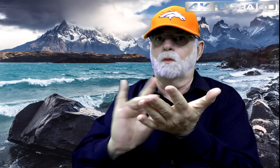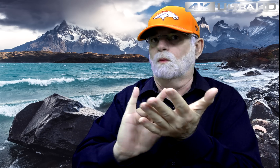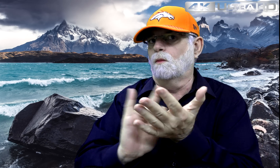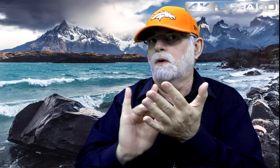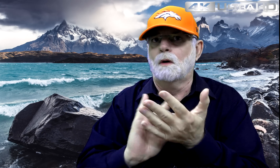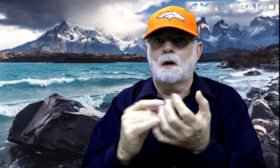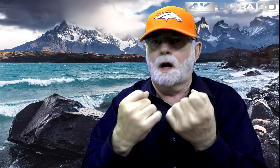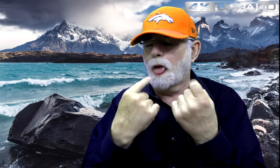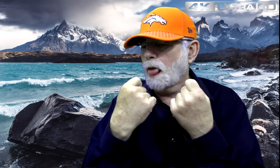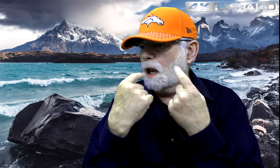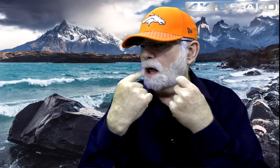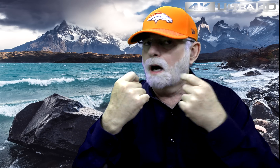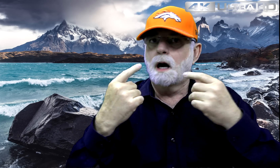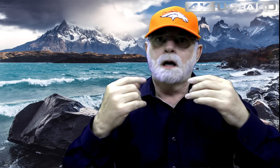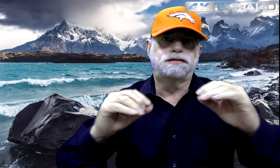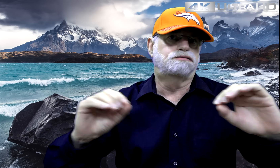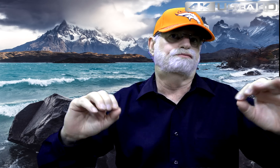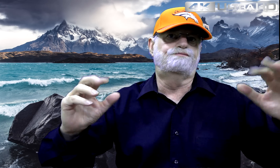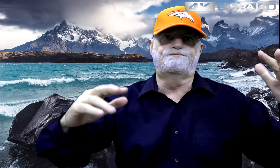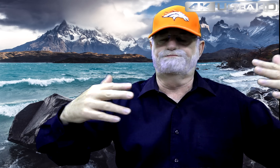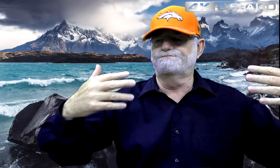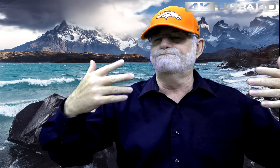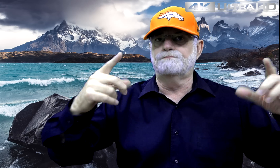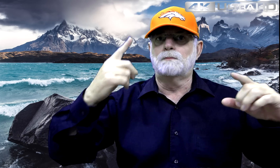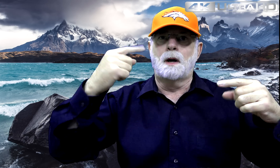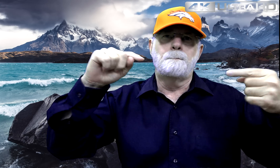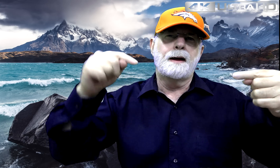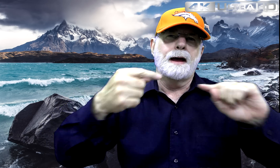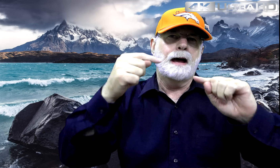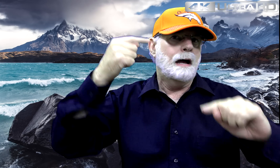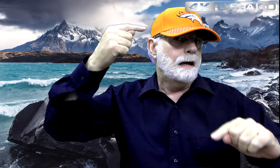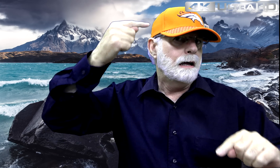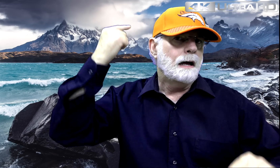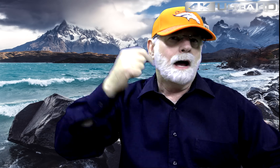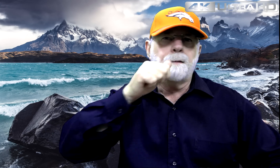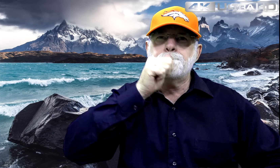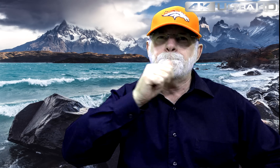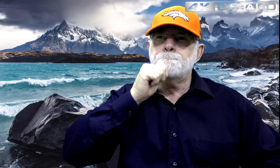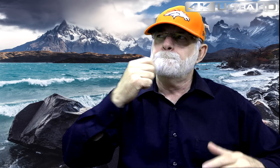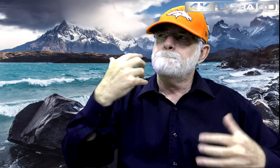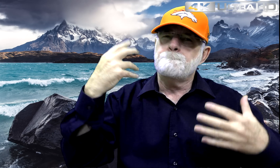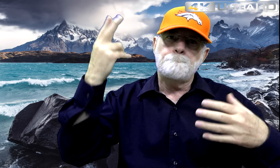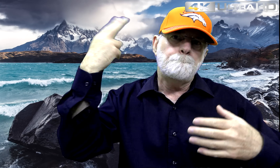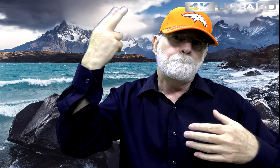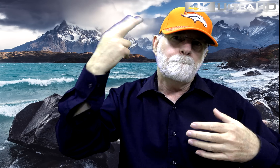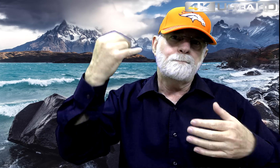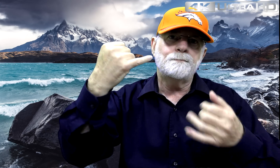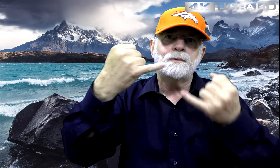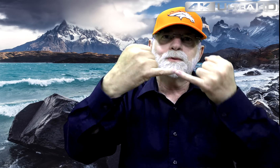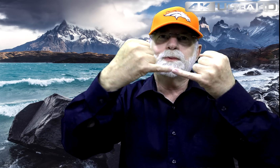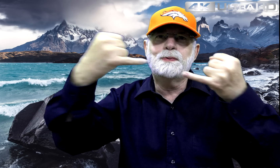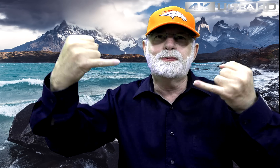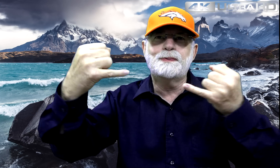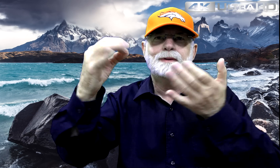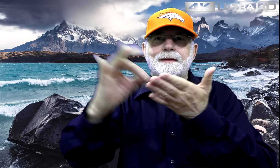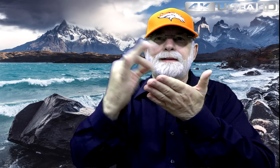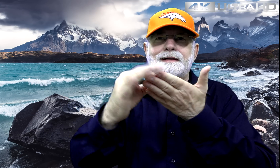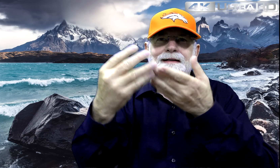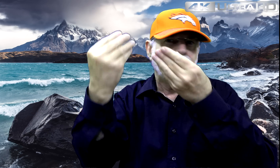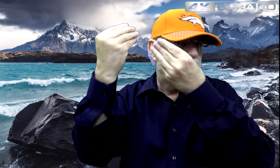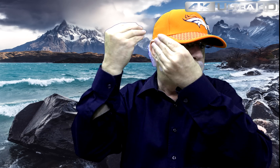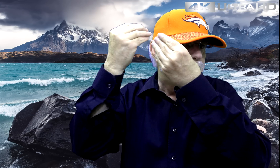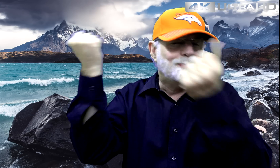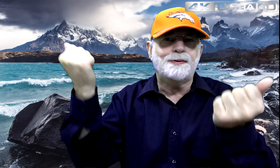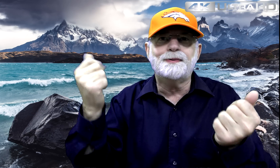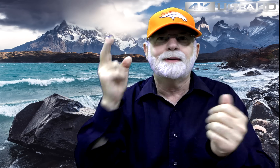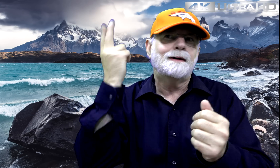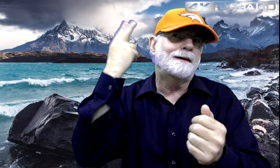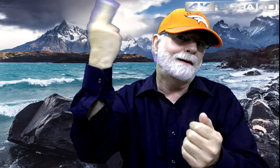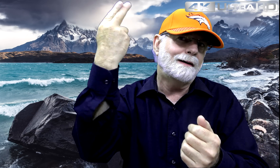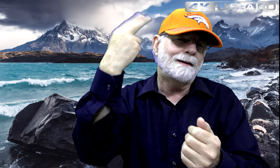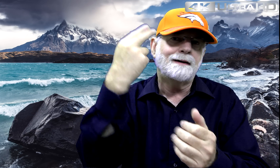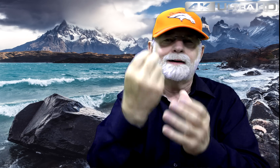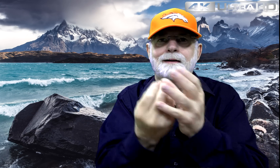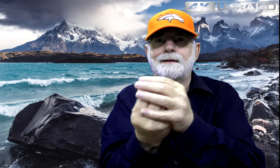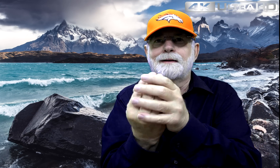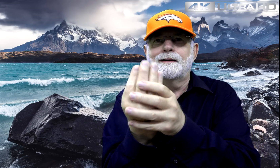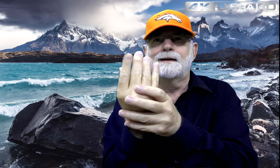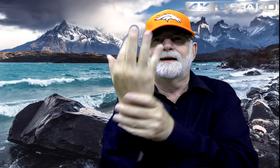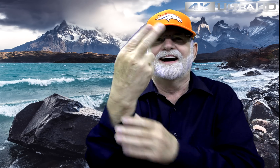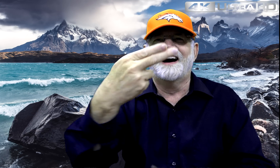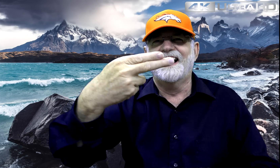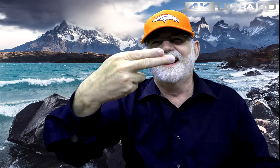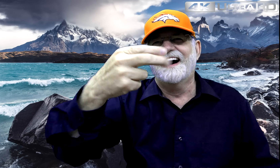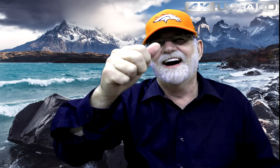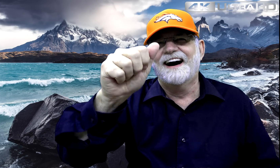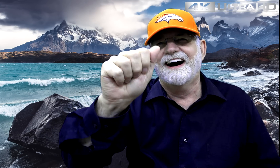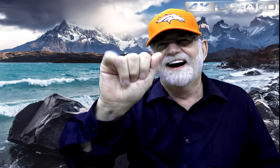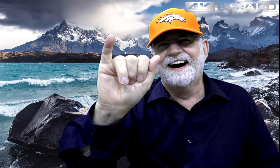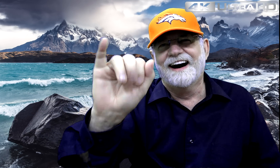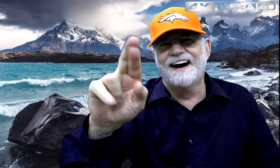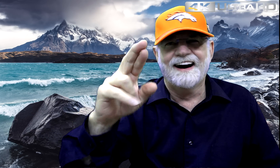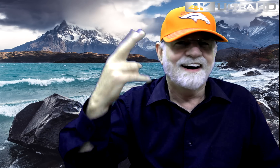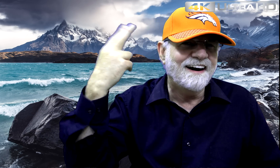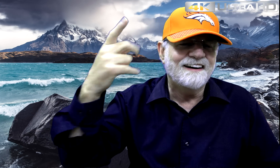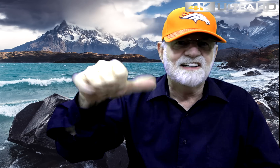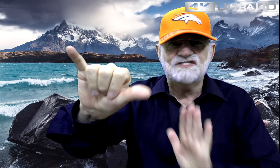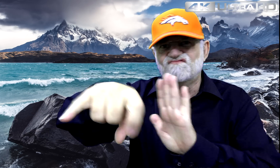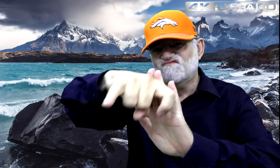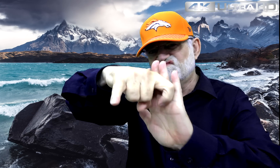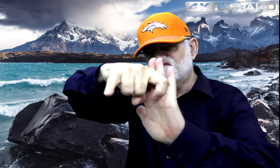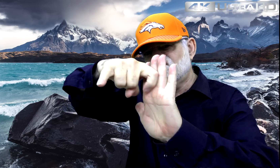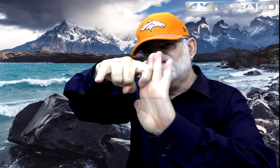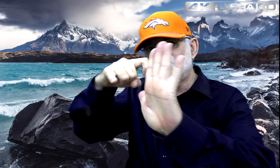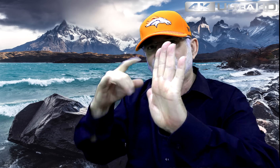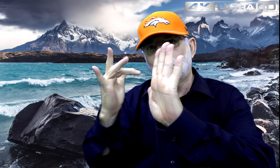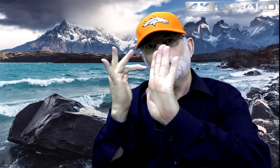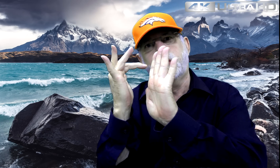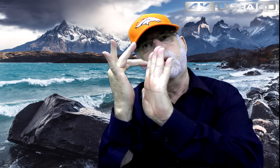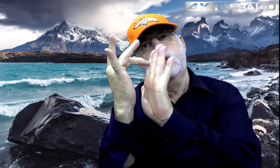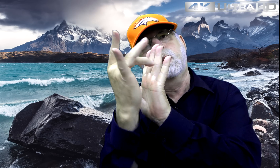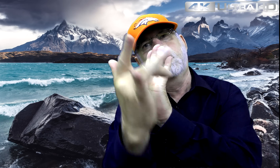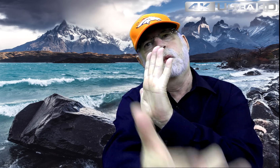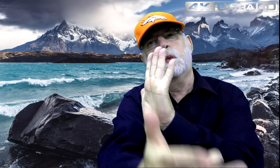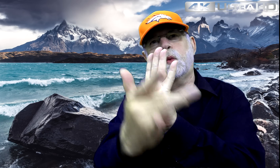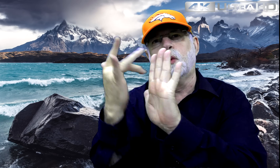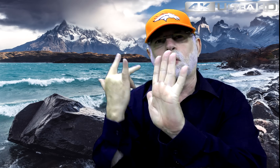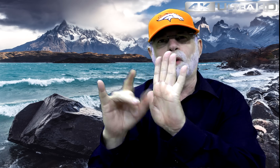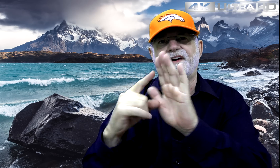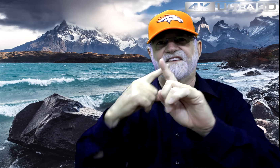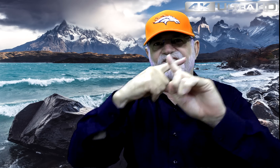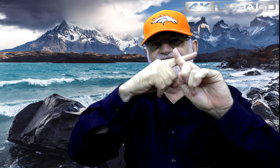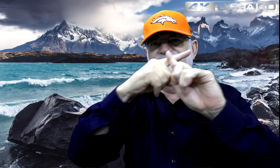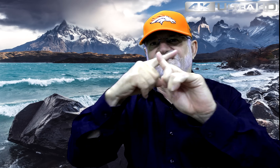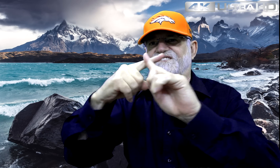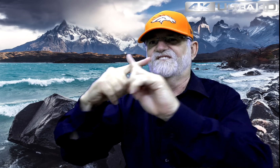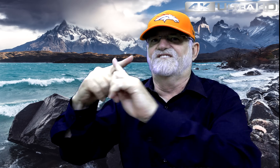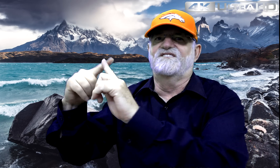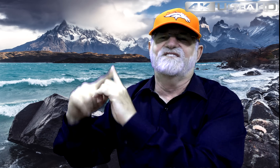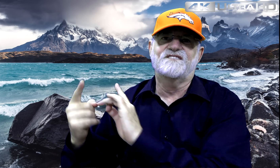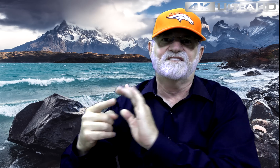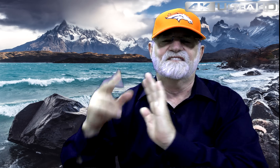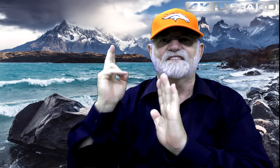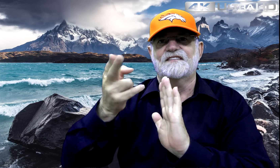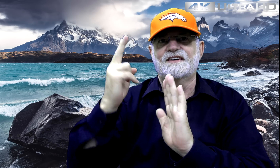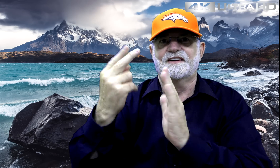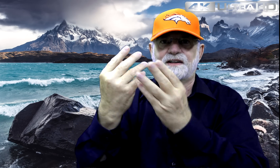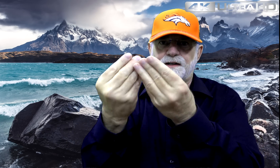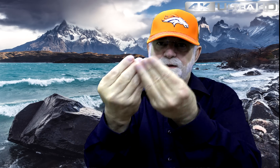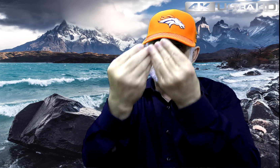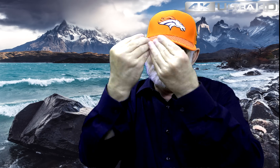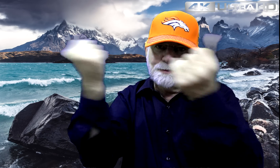Not taking anything. I have a little bit of pain From the stitches but once those are dissolved, my hair will grow back.